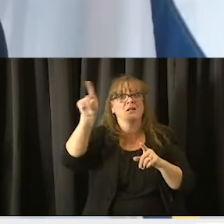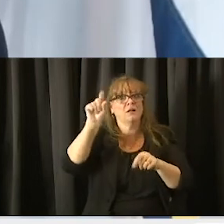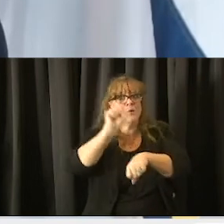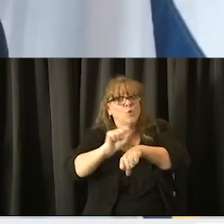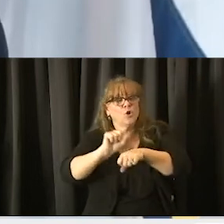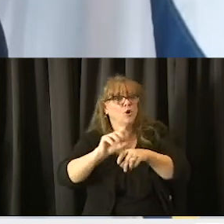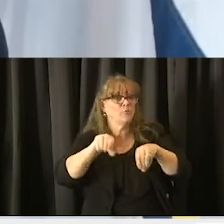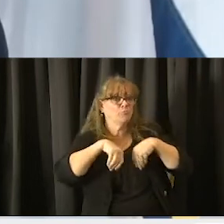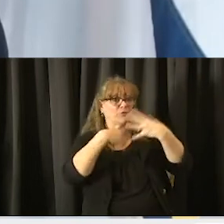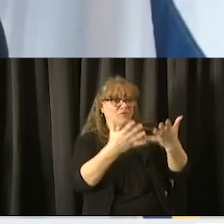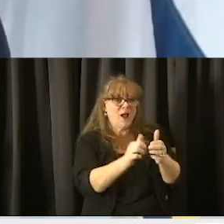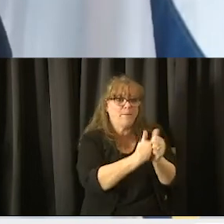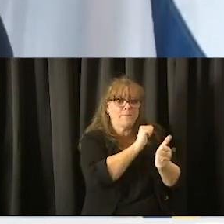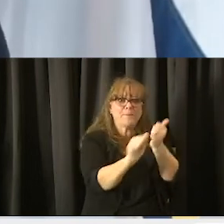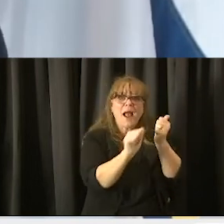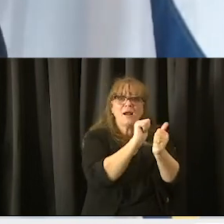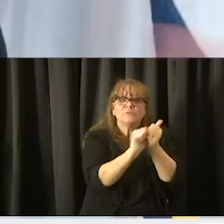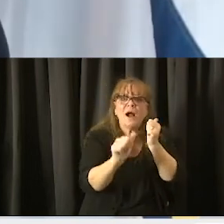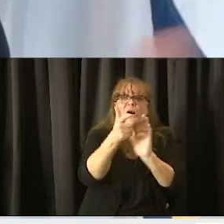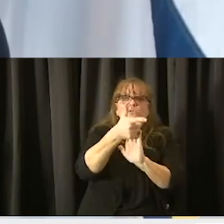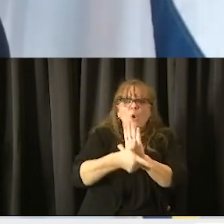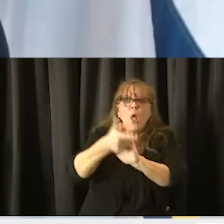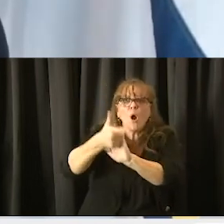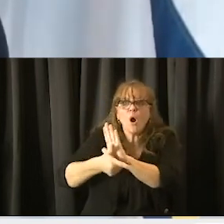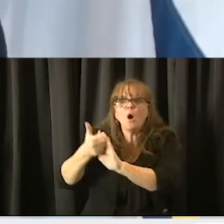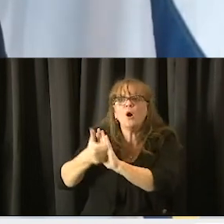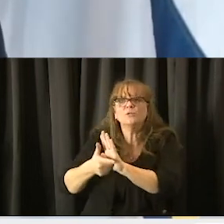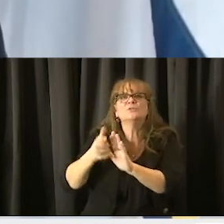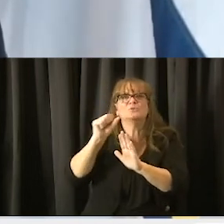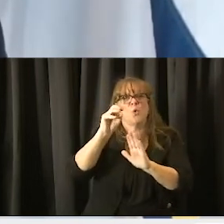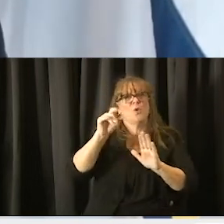of the coronavirus response because it is the the funding mechanism for the entire coronal